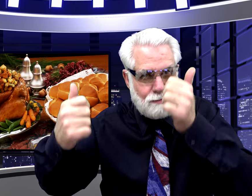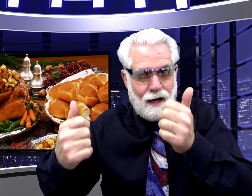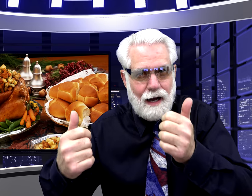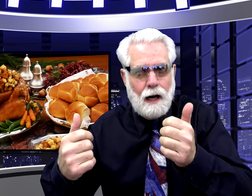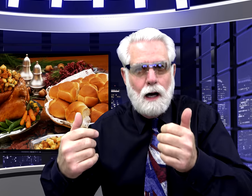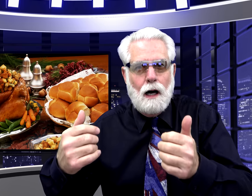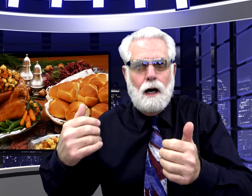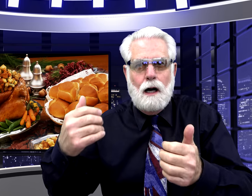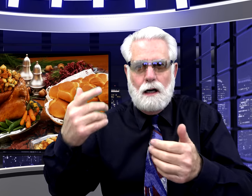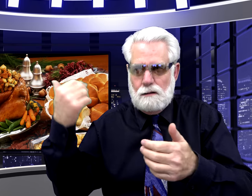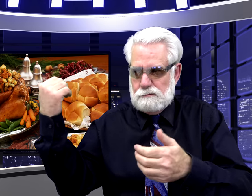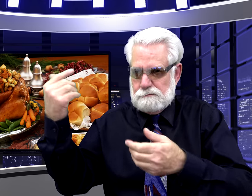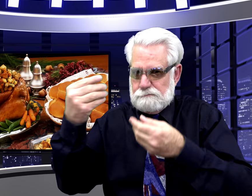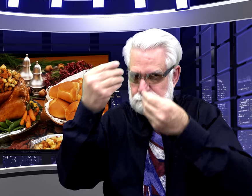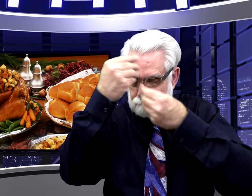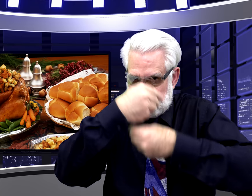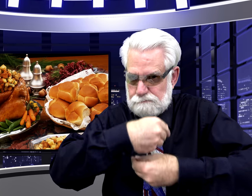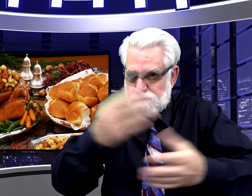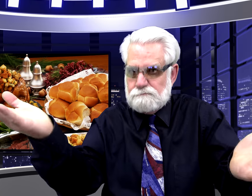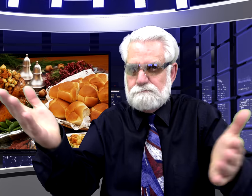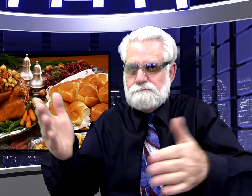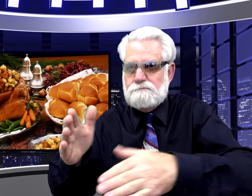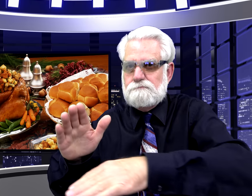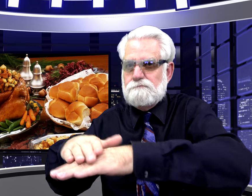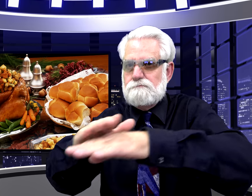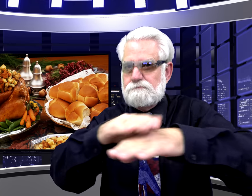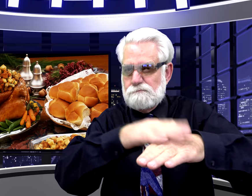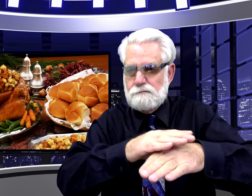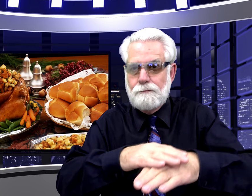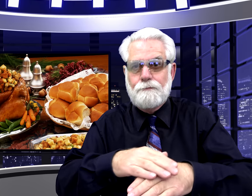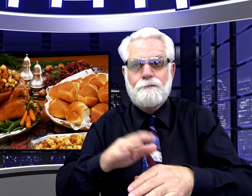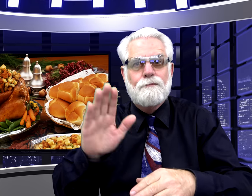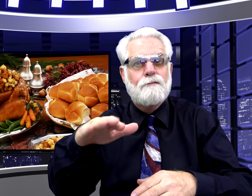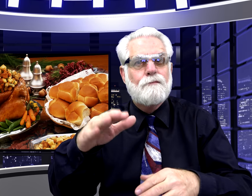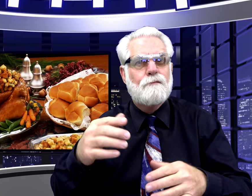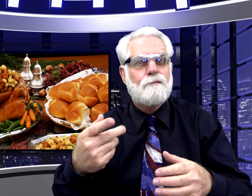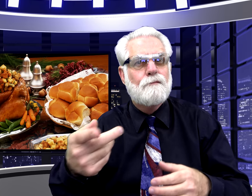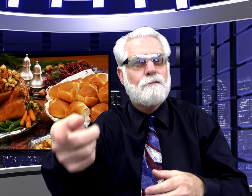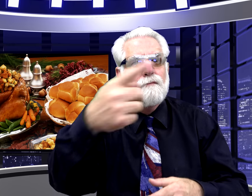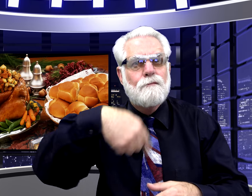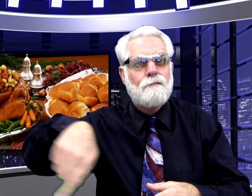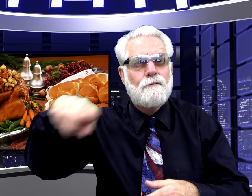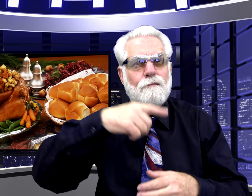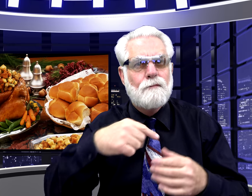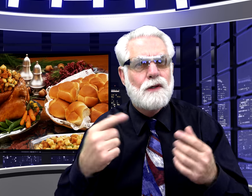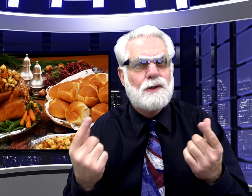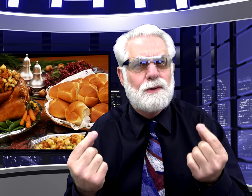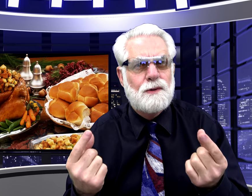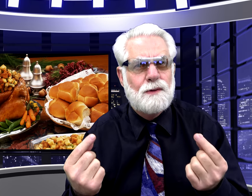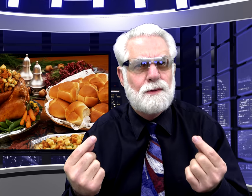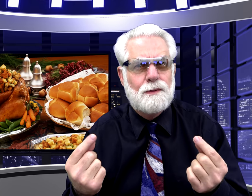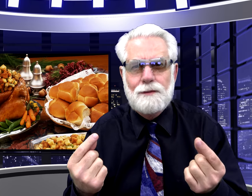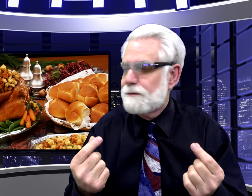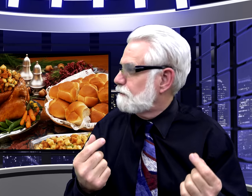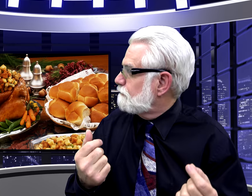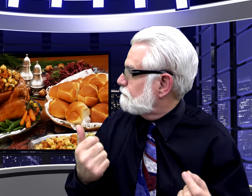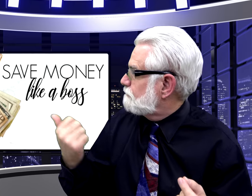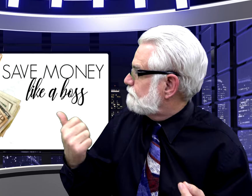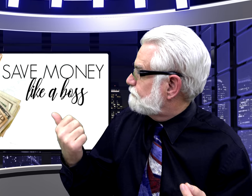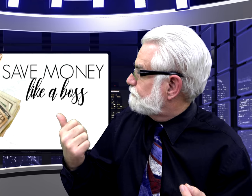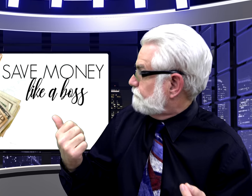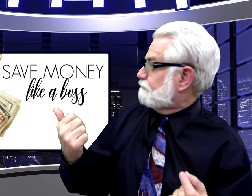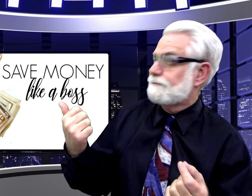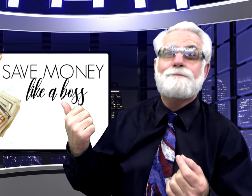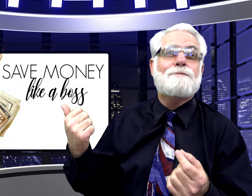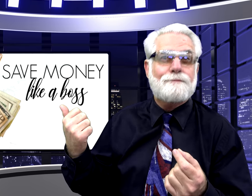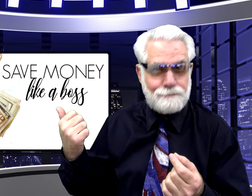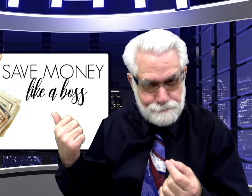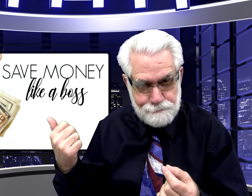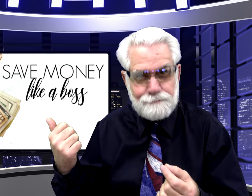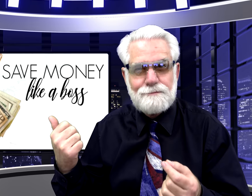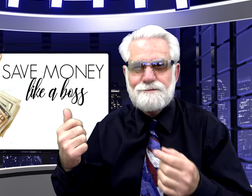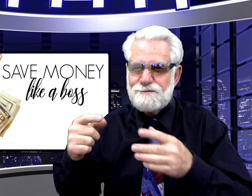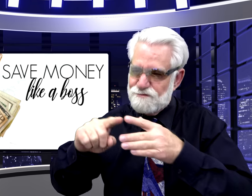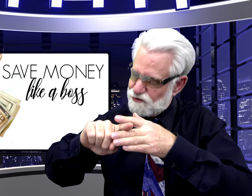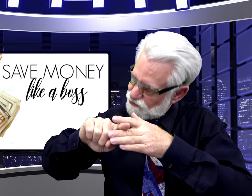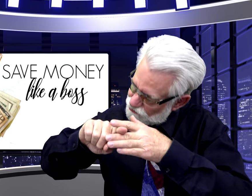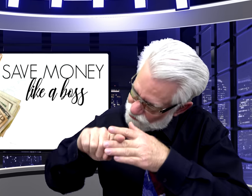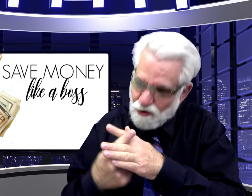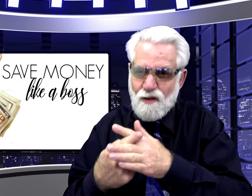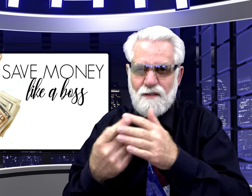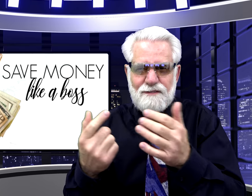just letting you know! I’m warning you for what we are supposed to do, save money like a boss!!!